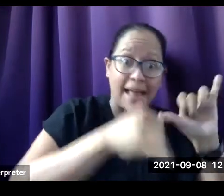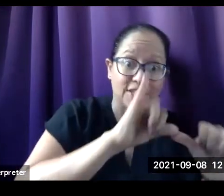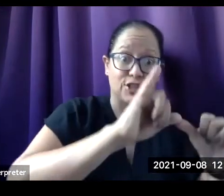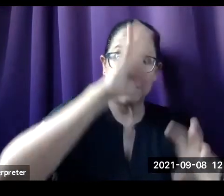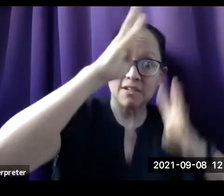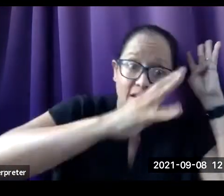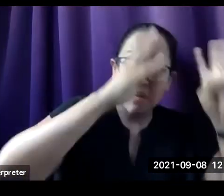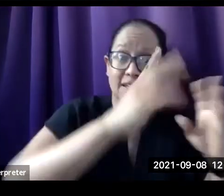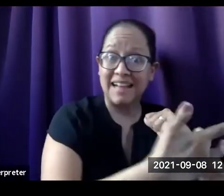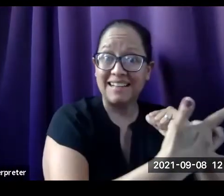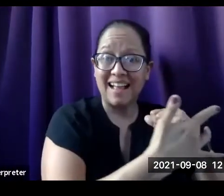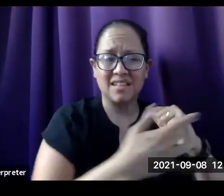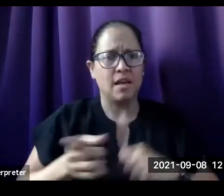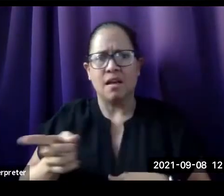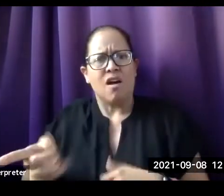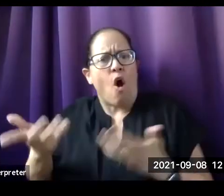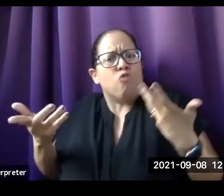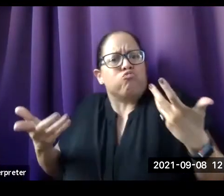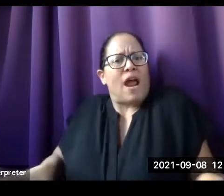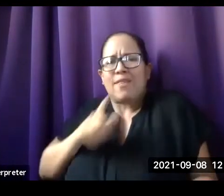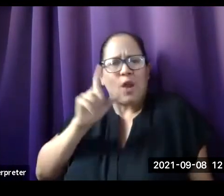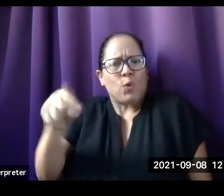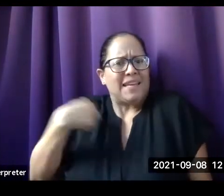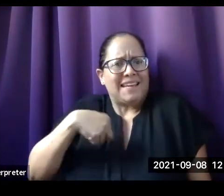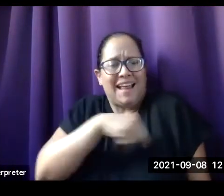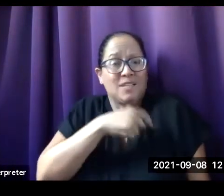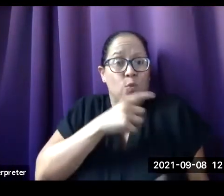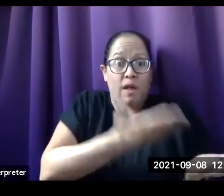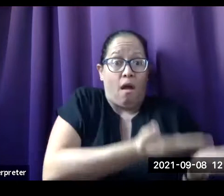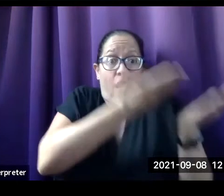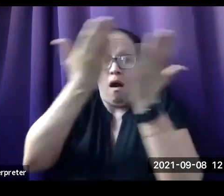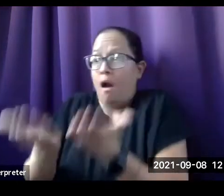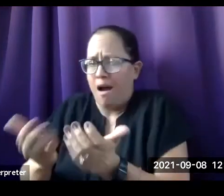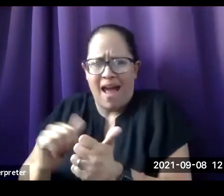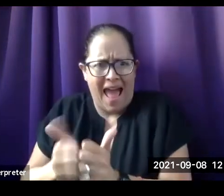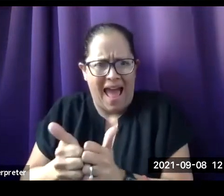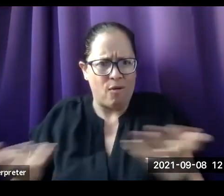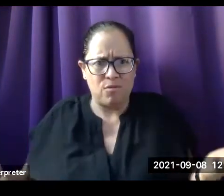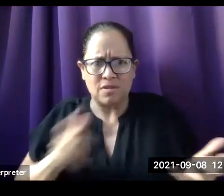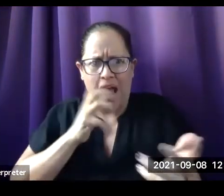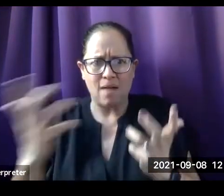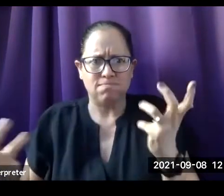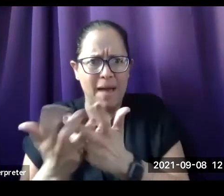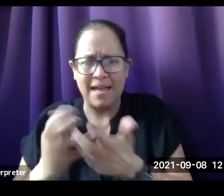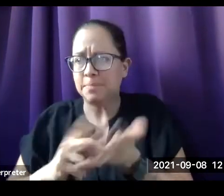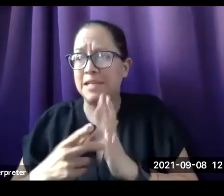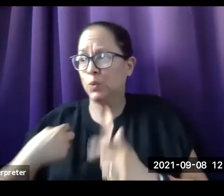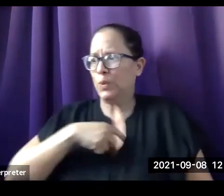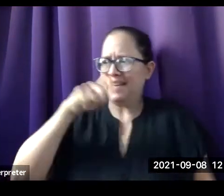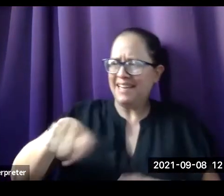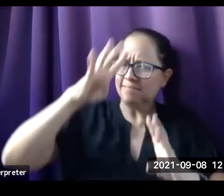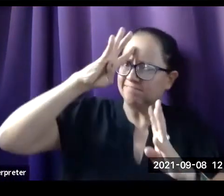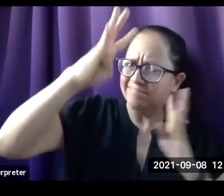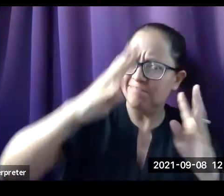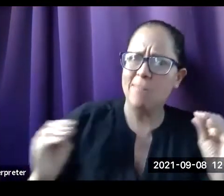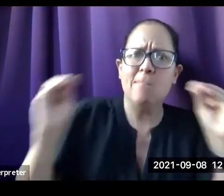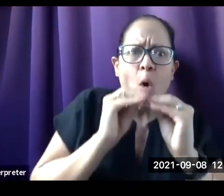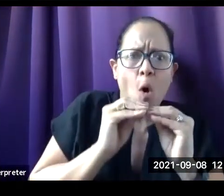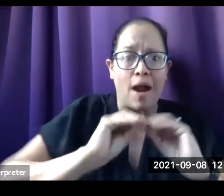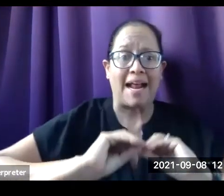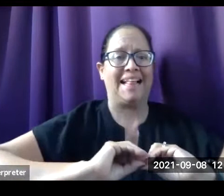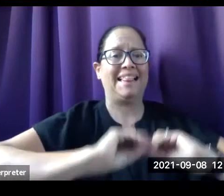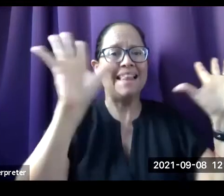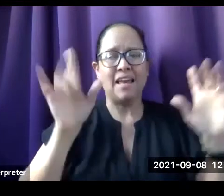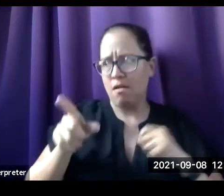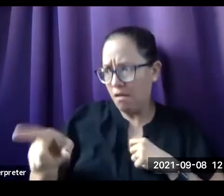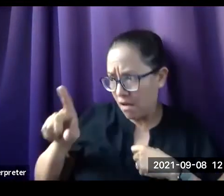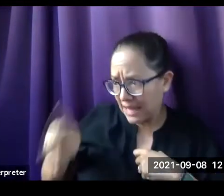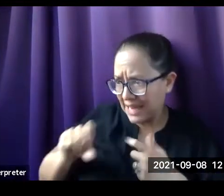They're providing wellness on wheels through both opportunities to get food but also to get vaccines.